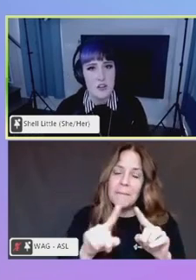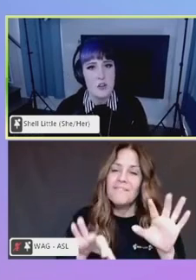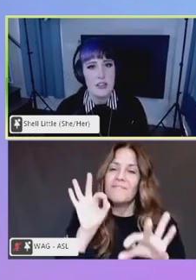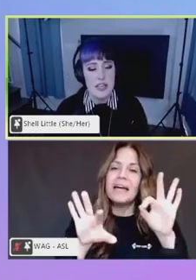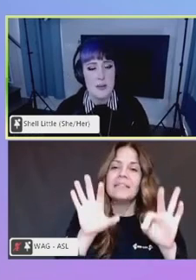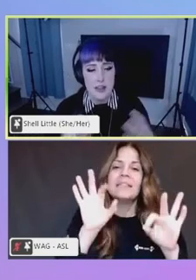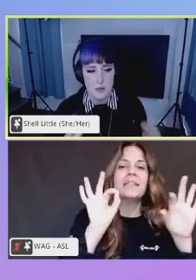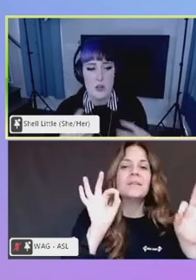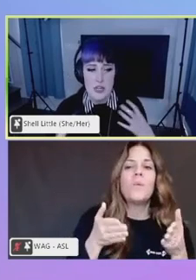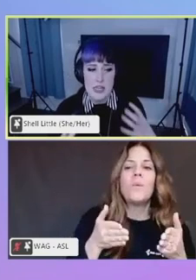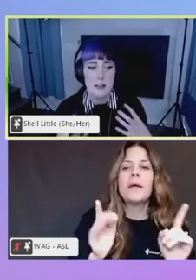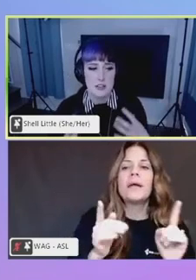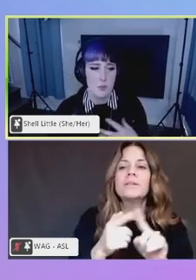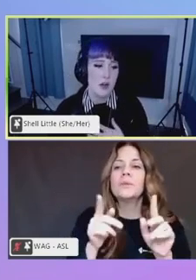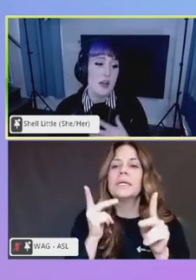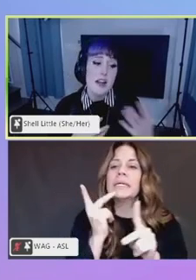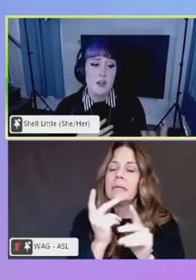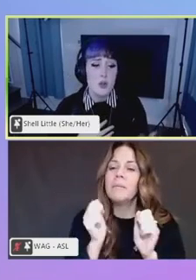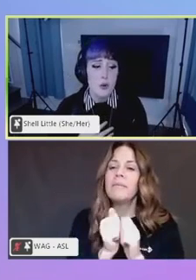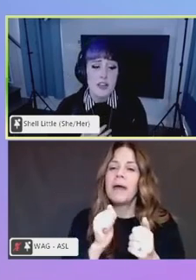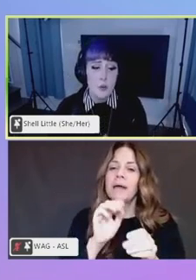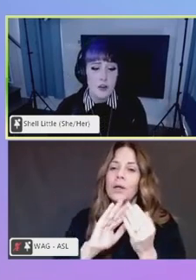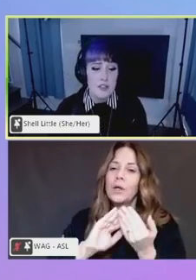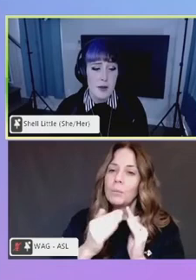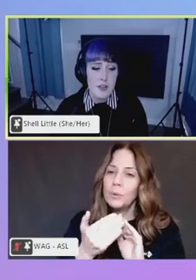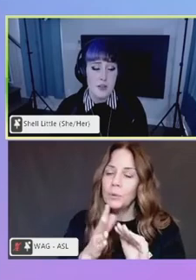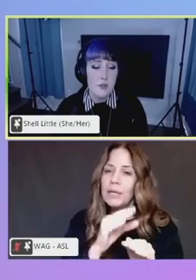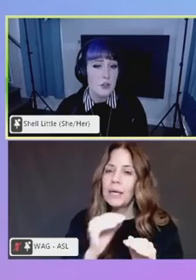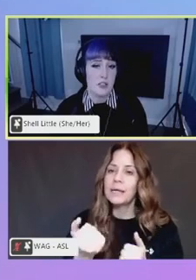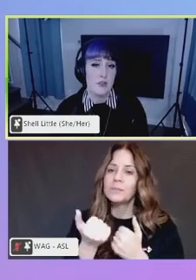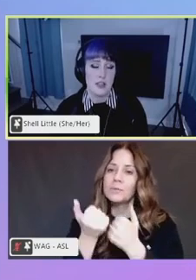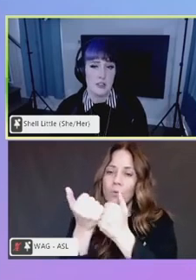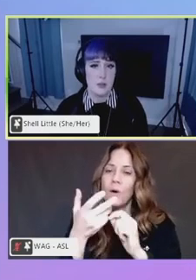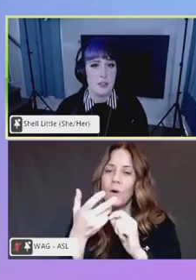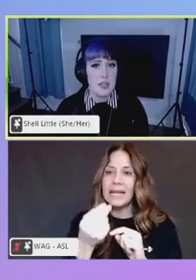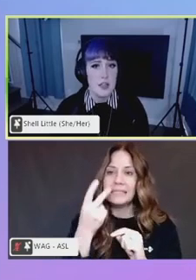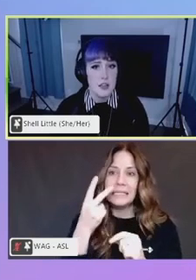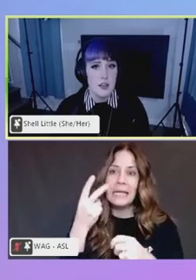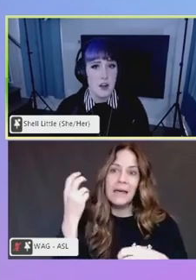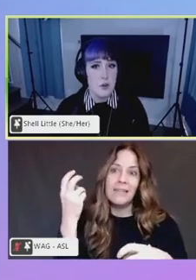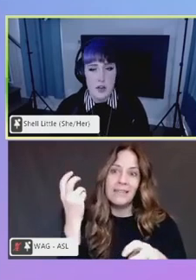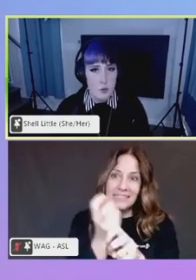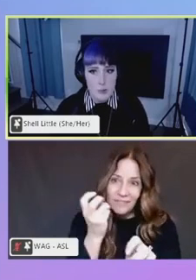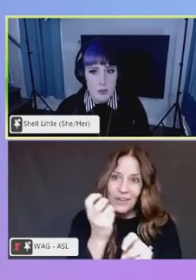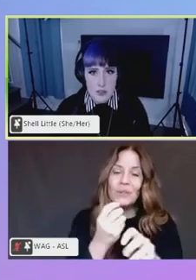are dealing with. And D&D has exactly wrap up, we meet the bad guy. But, you know, finding ways to